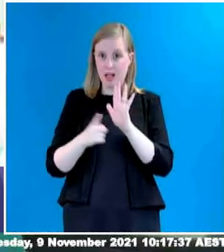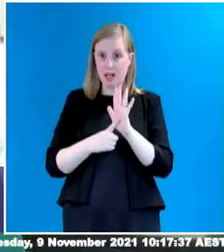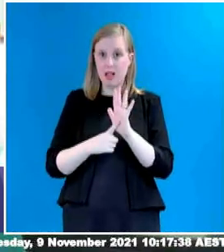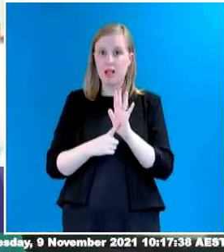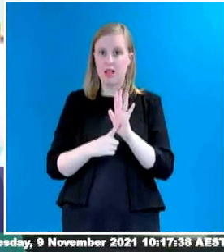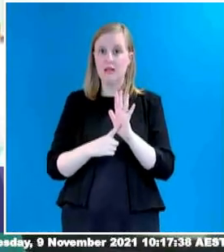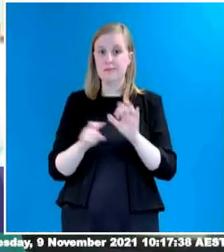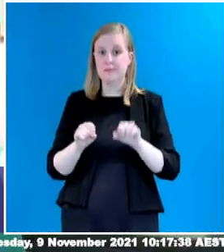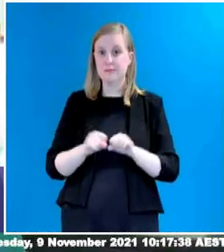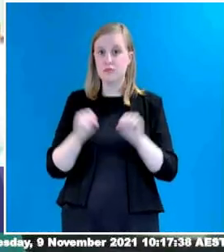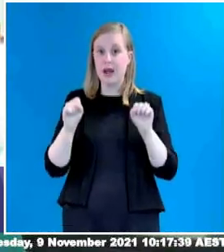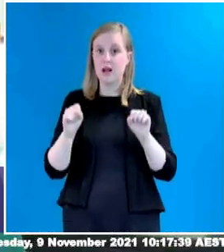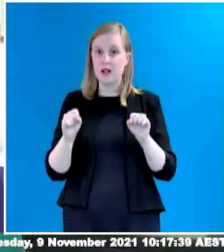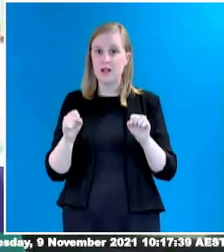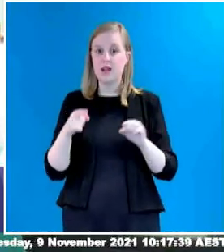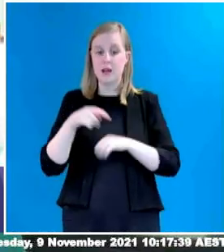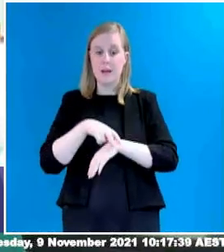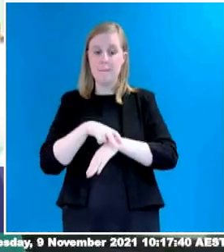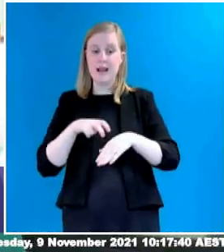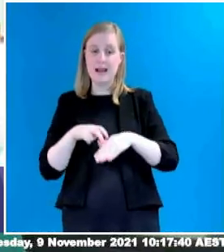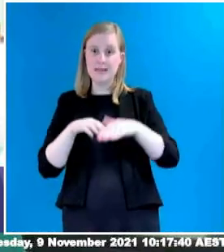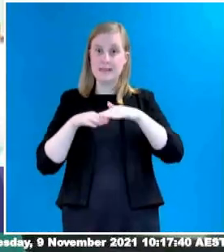express legislative provision.